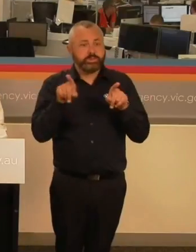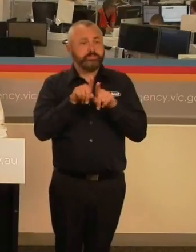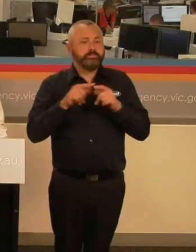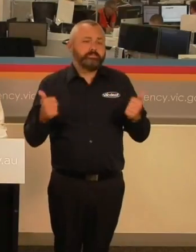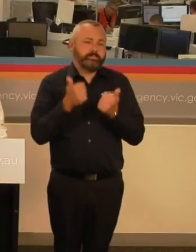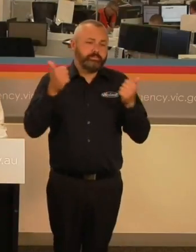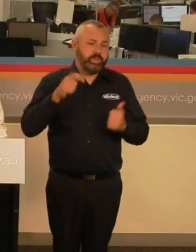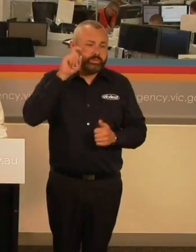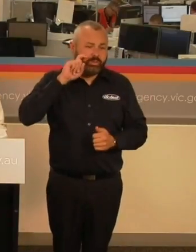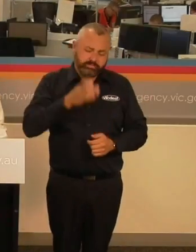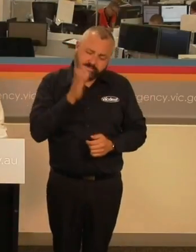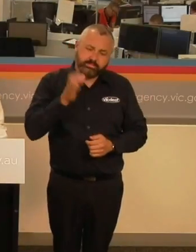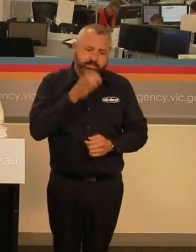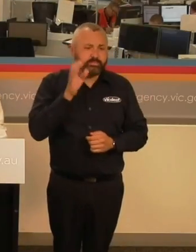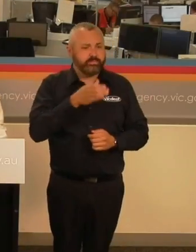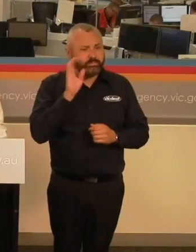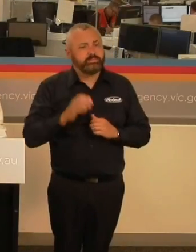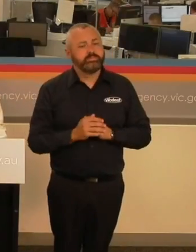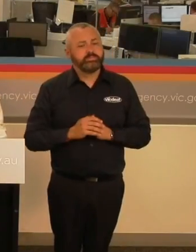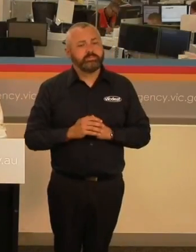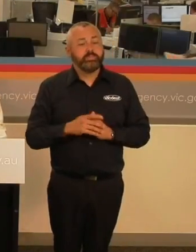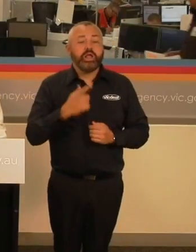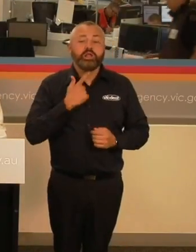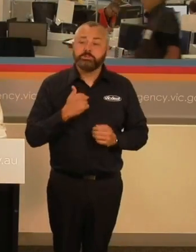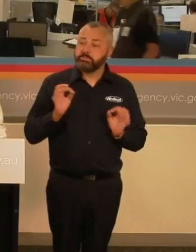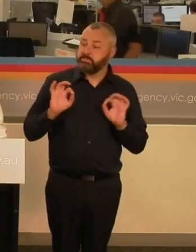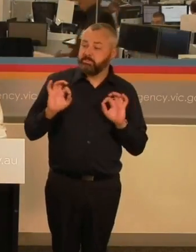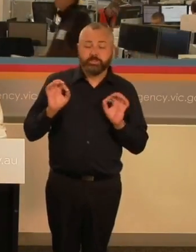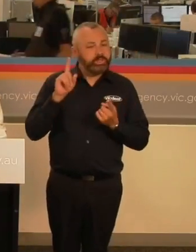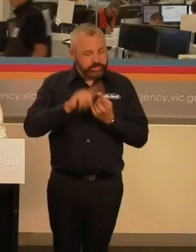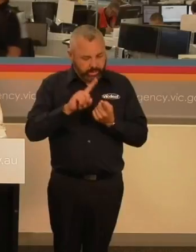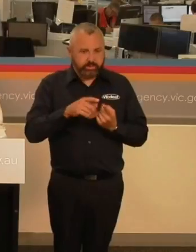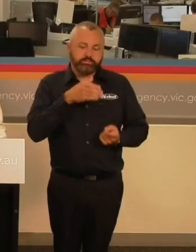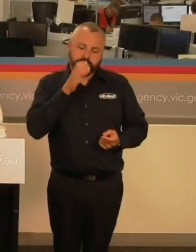find places that are cool to go to if you don't have air-conditioning in your